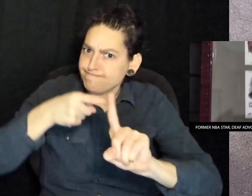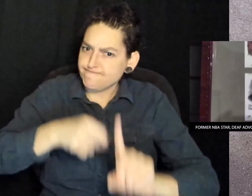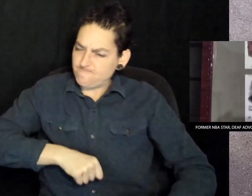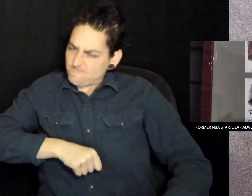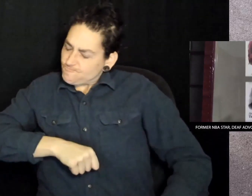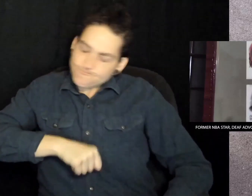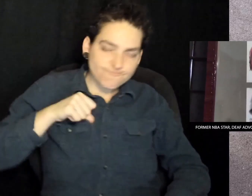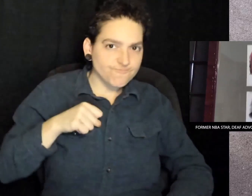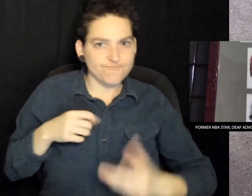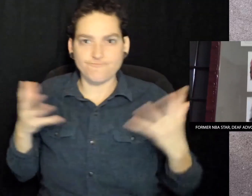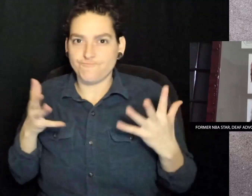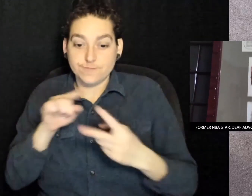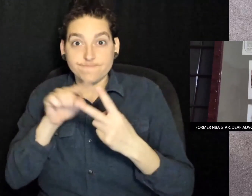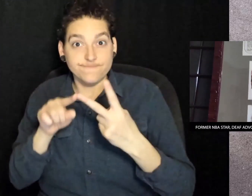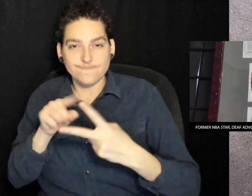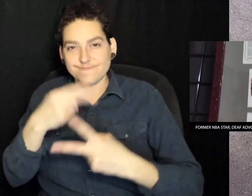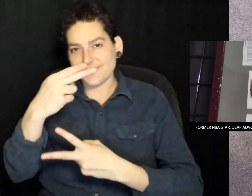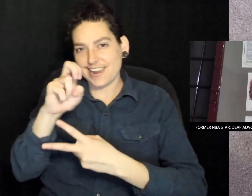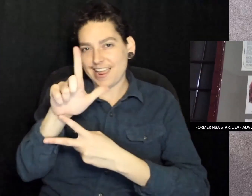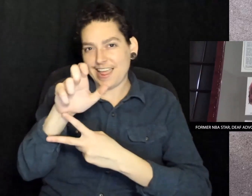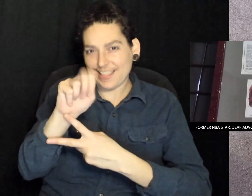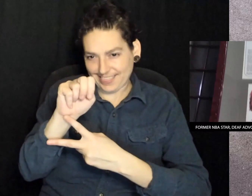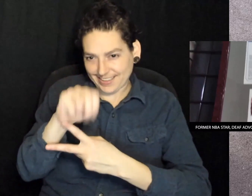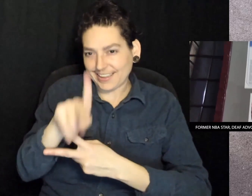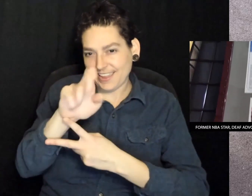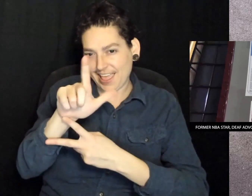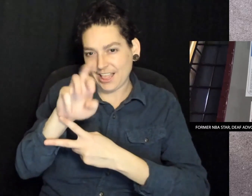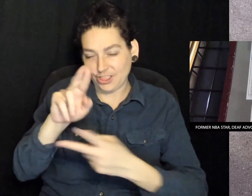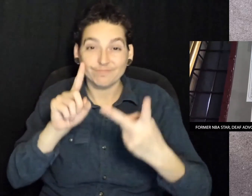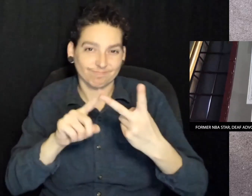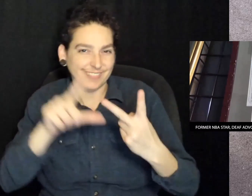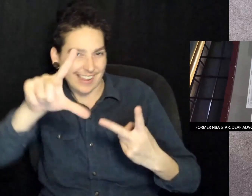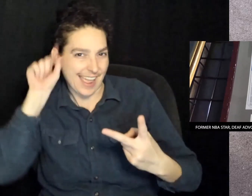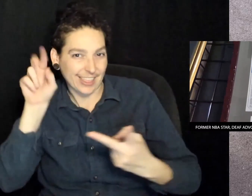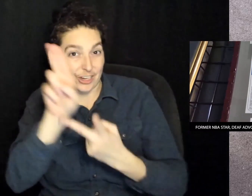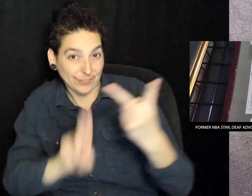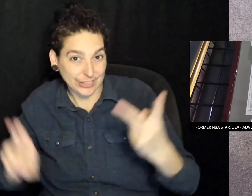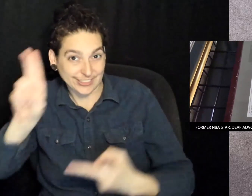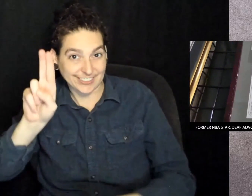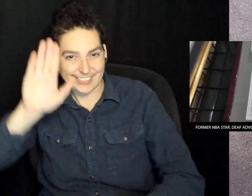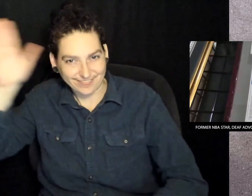two of the stamps he's particularly proud of are the ones for Helen Keller and Gallaudet University